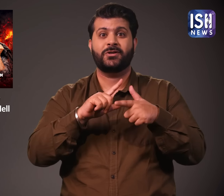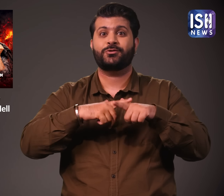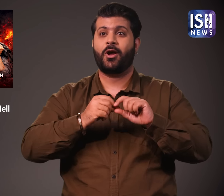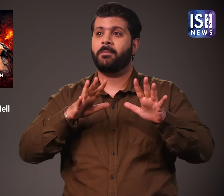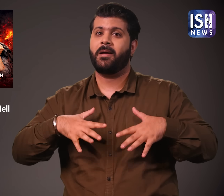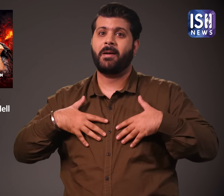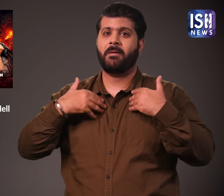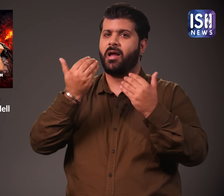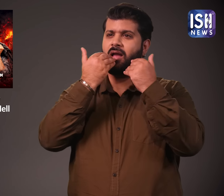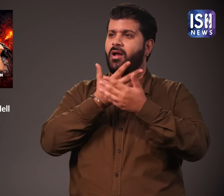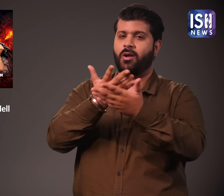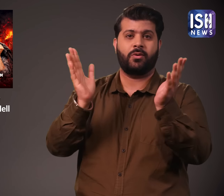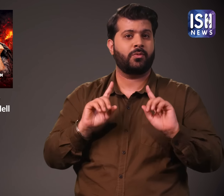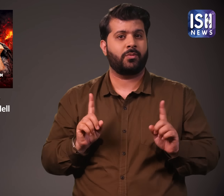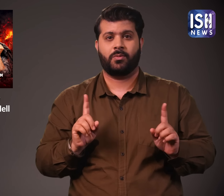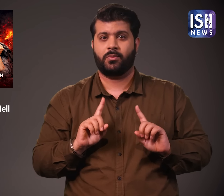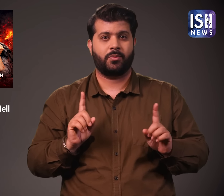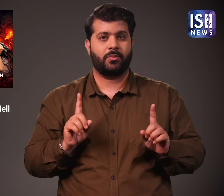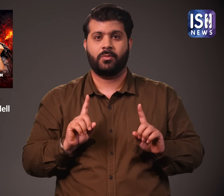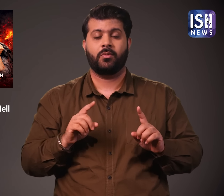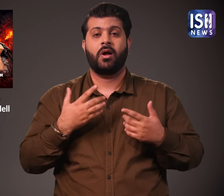Not even related employment opportunities.